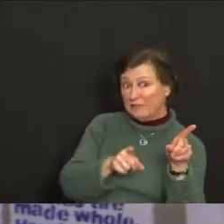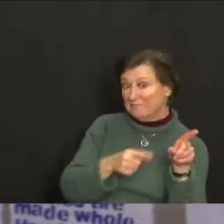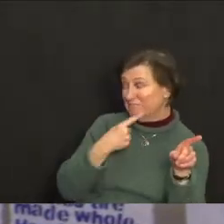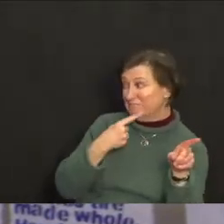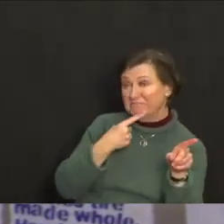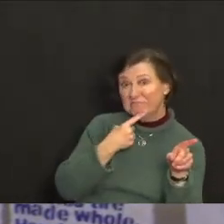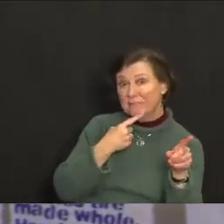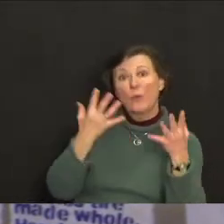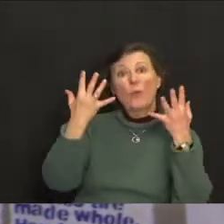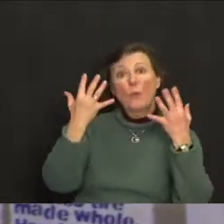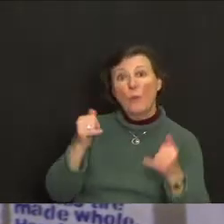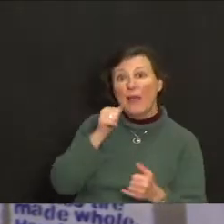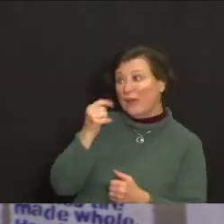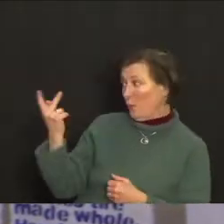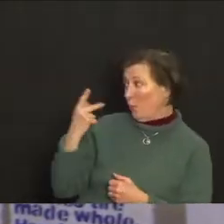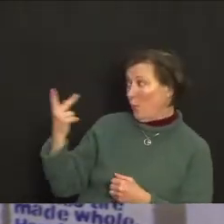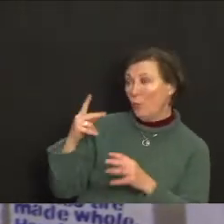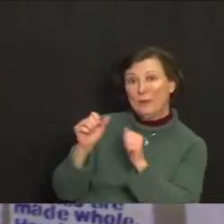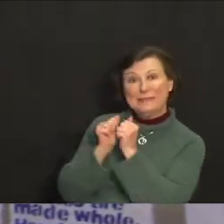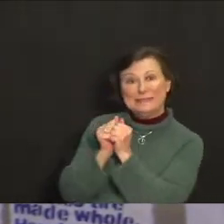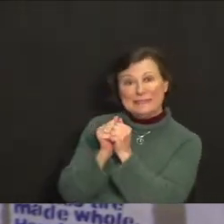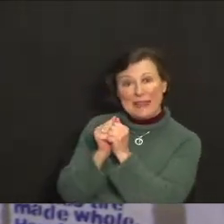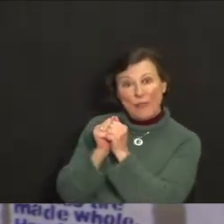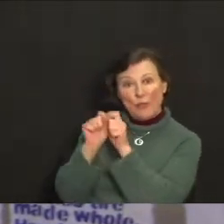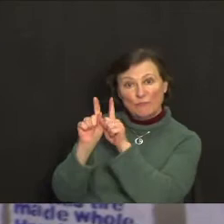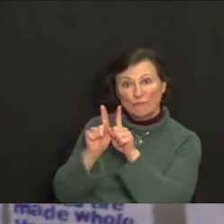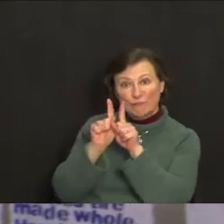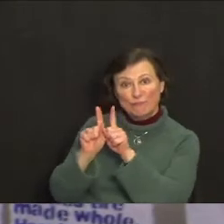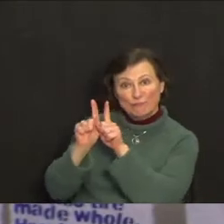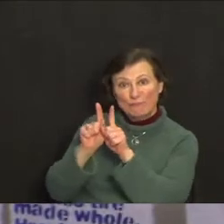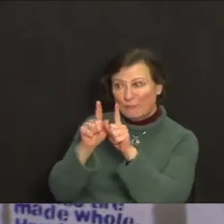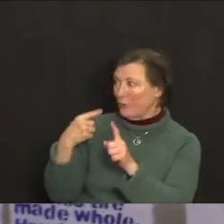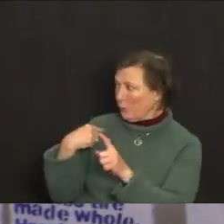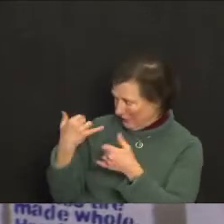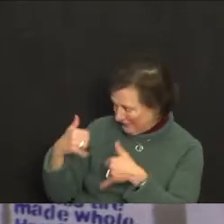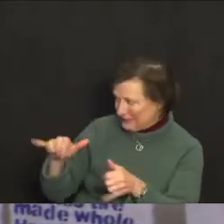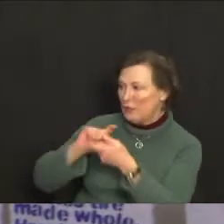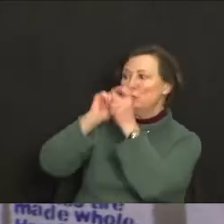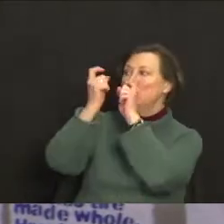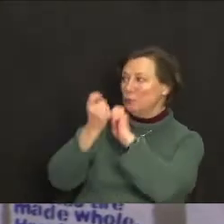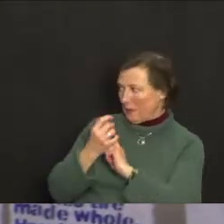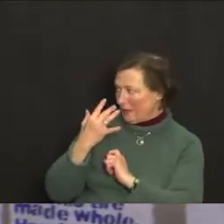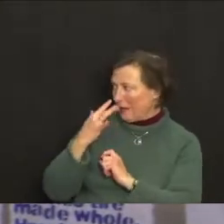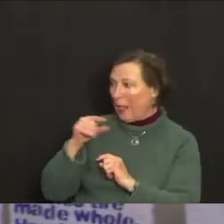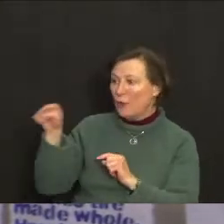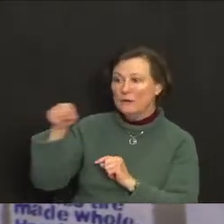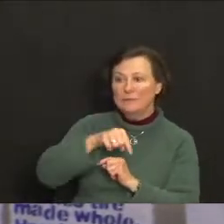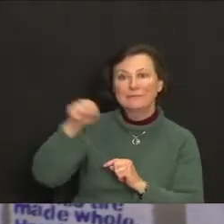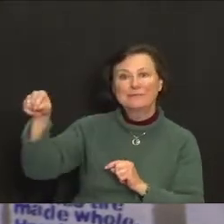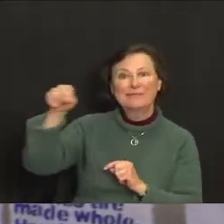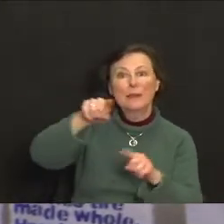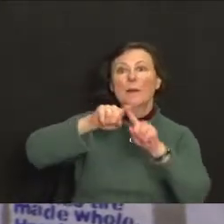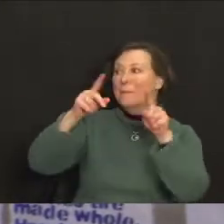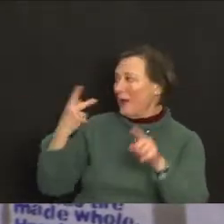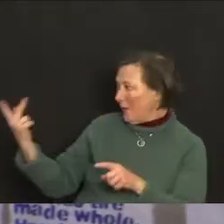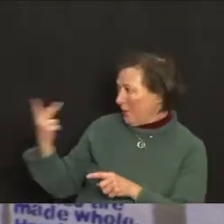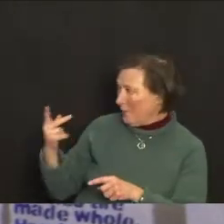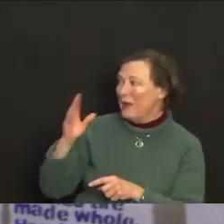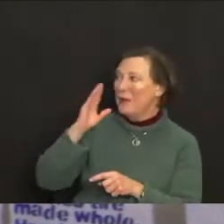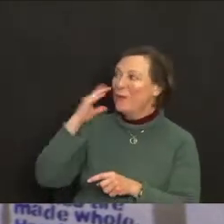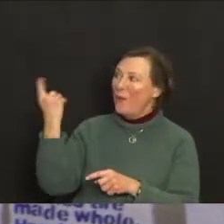don't we stay together? We will still change color wherever we go but you and I will always be alike."